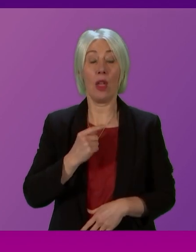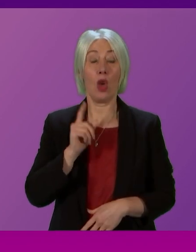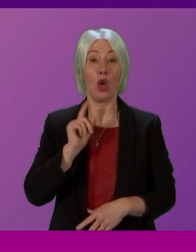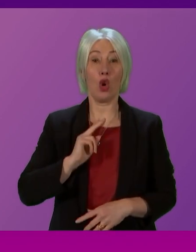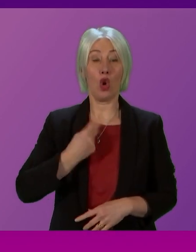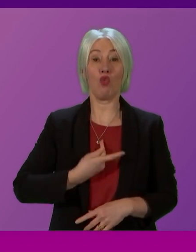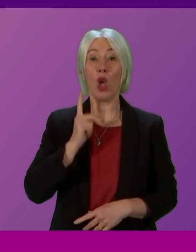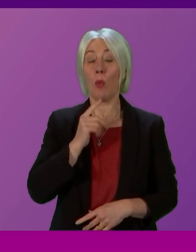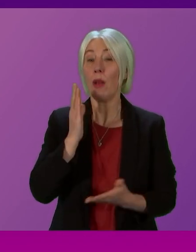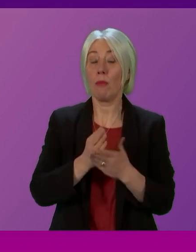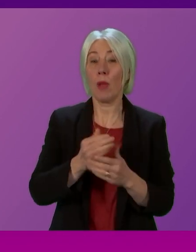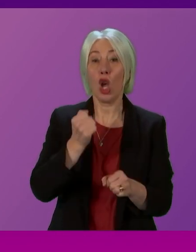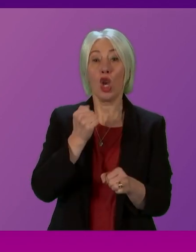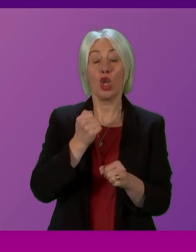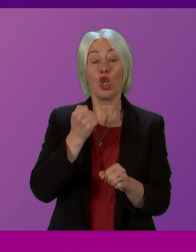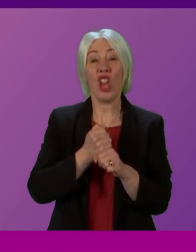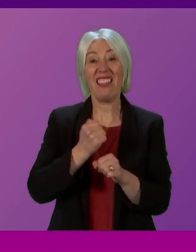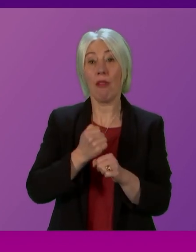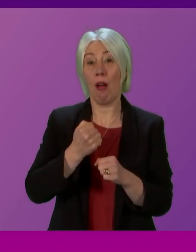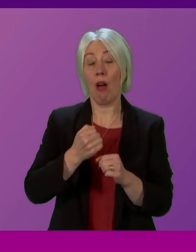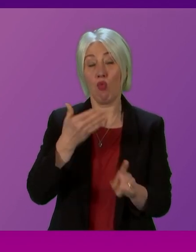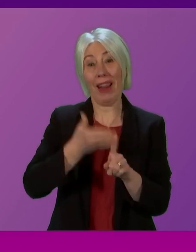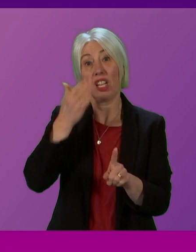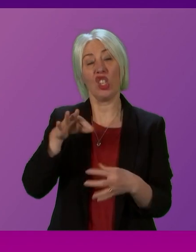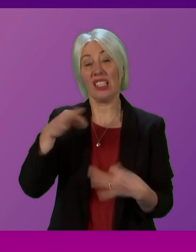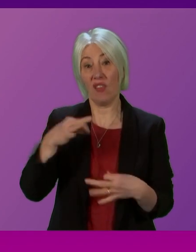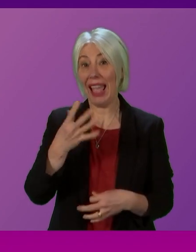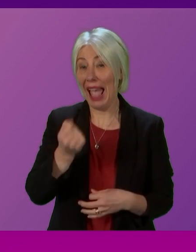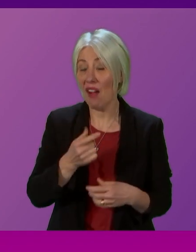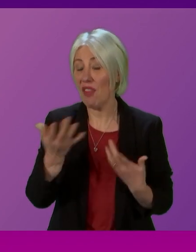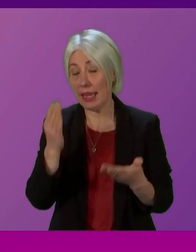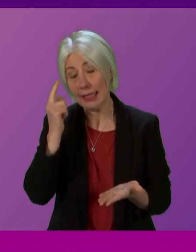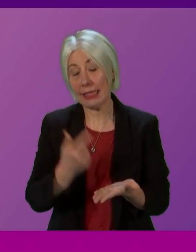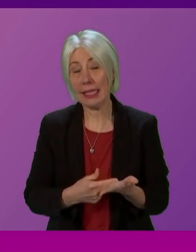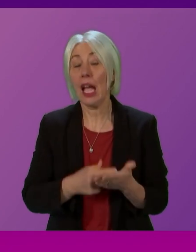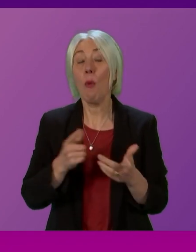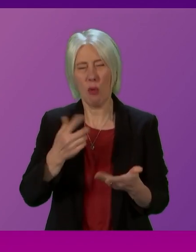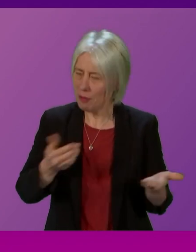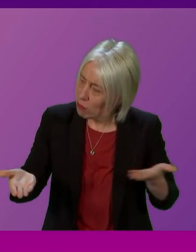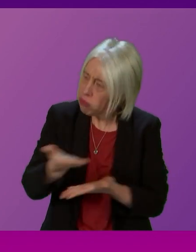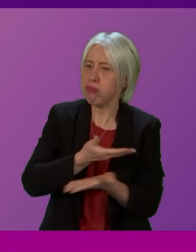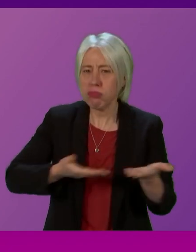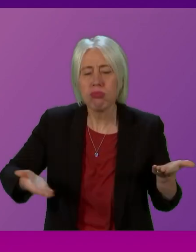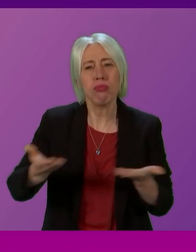It is important that, as we discuss these important issues, we do so calmly—I recognise